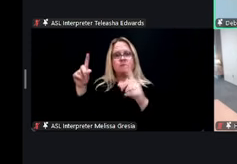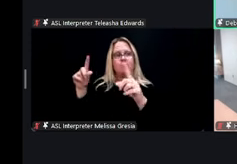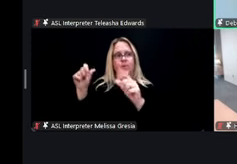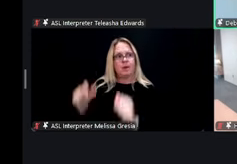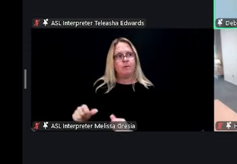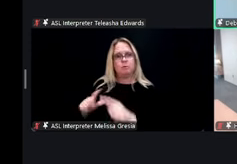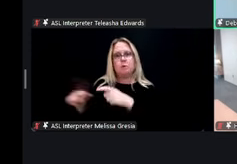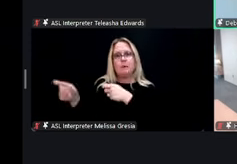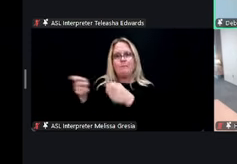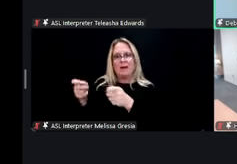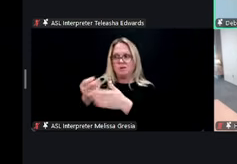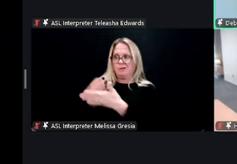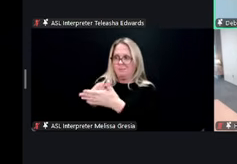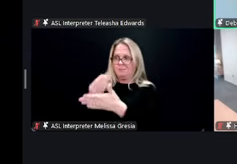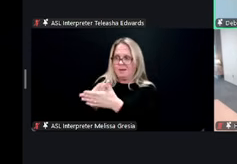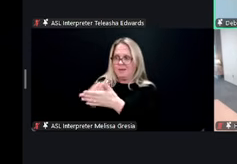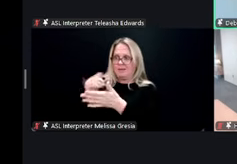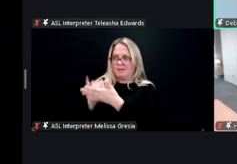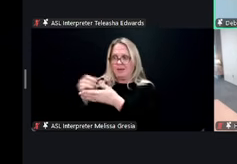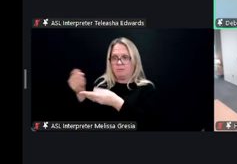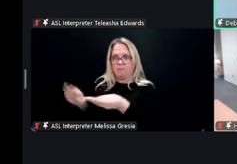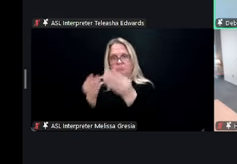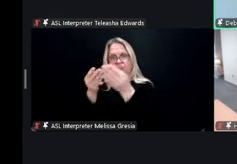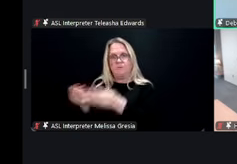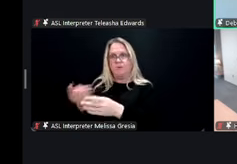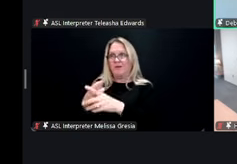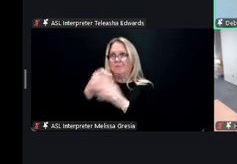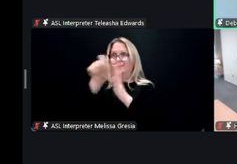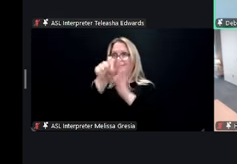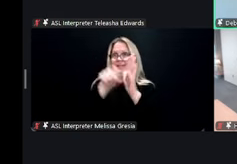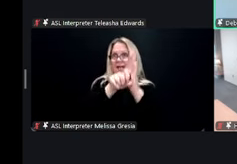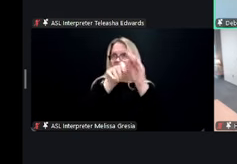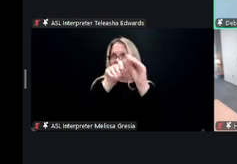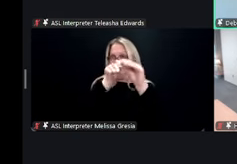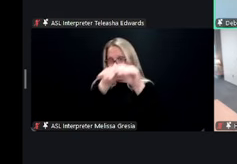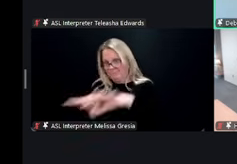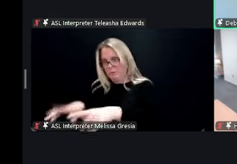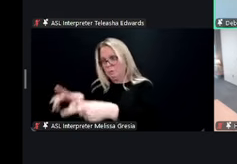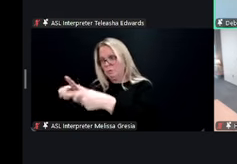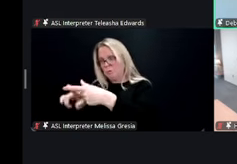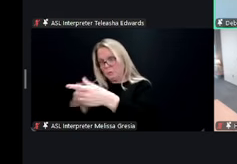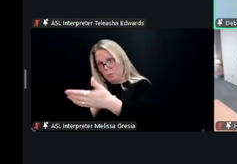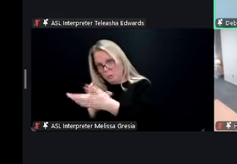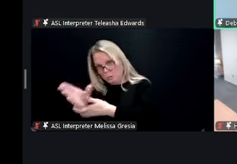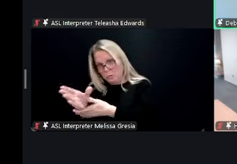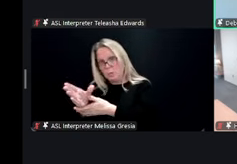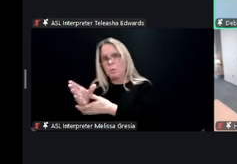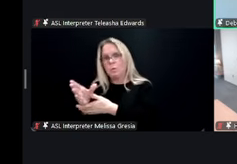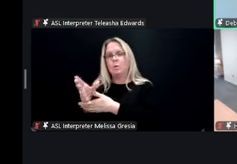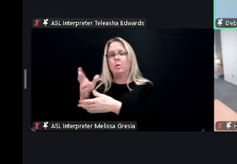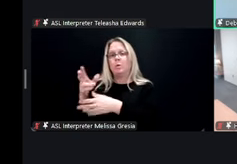the dollars that flow from the state down to um through the region regional hubs down to those